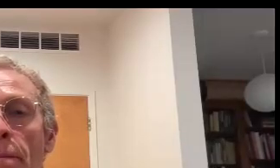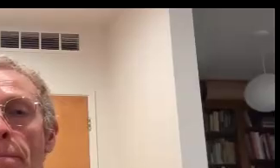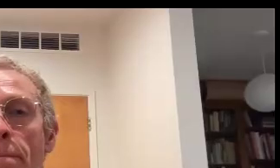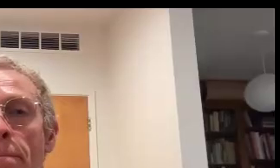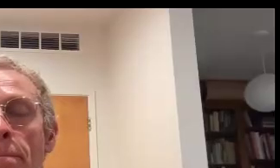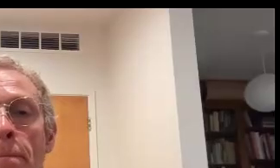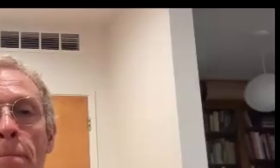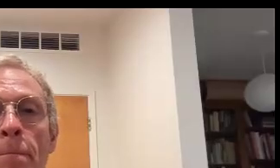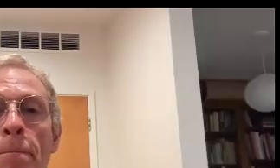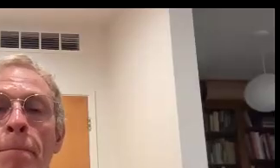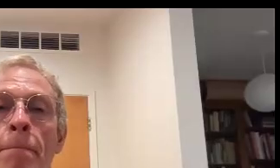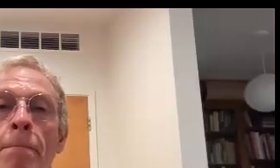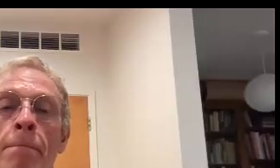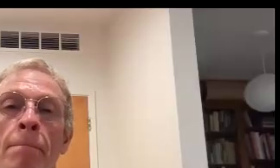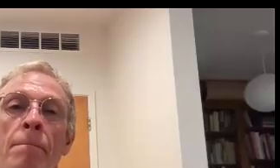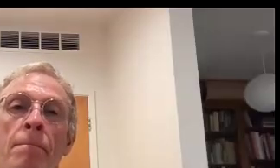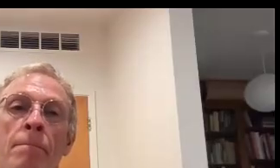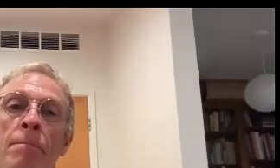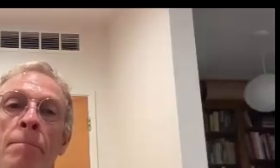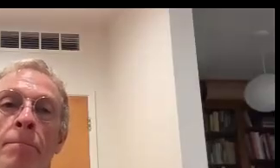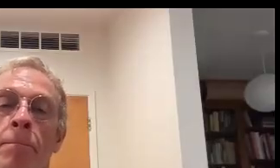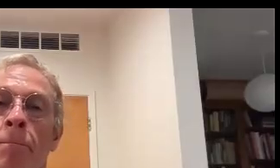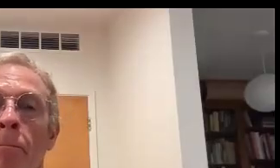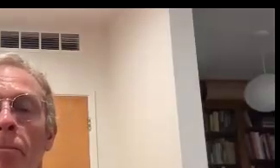Now, you know, I mean, the, the issue that we have with our district